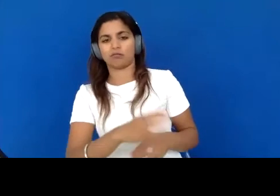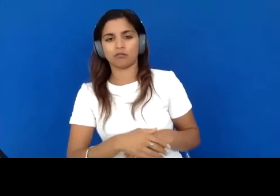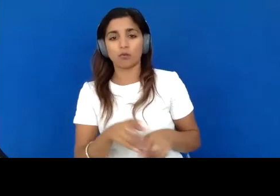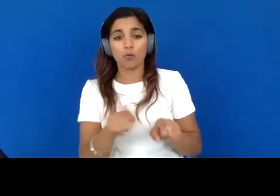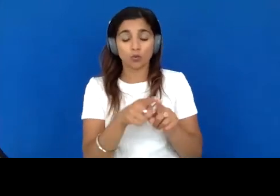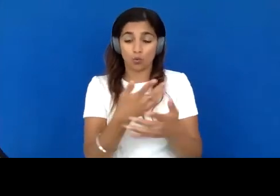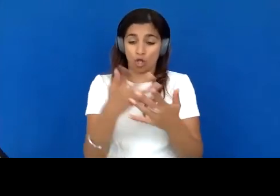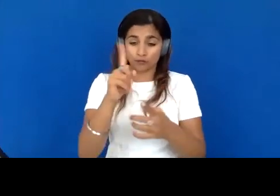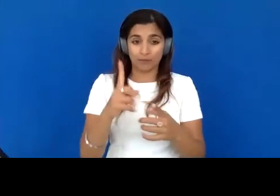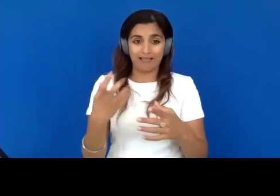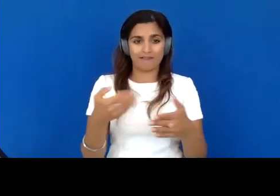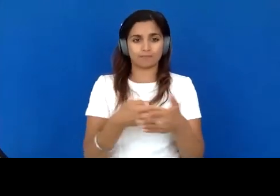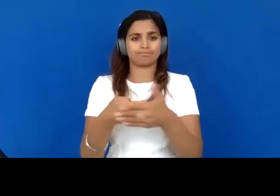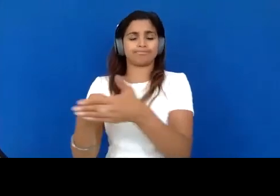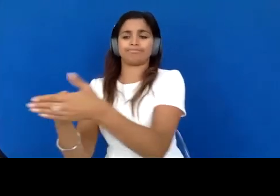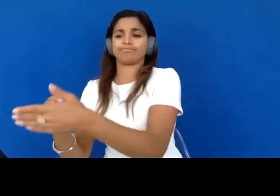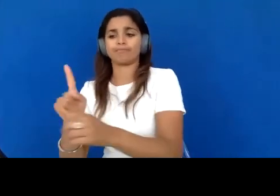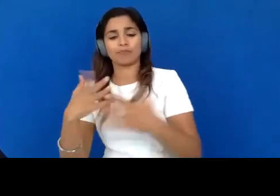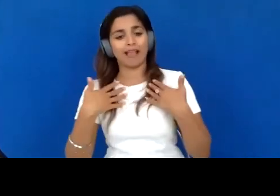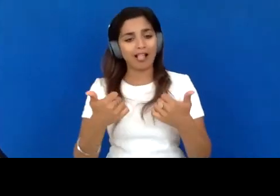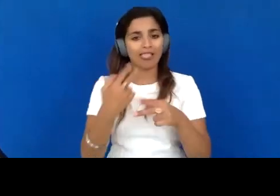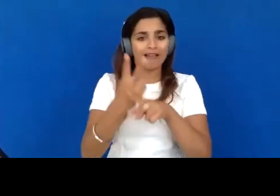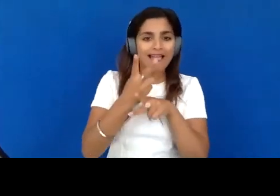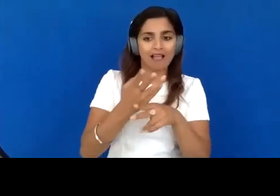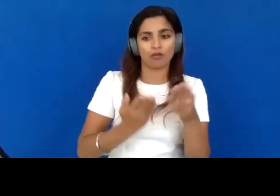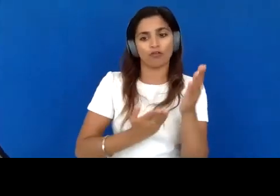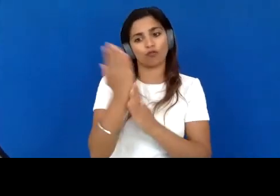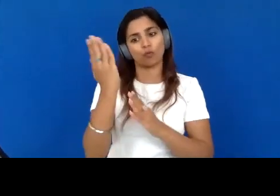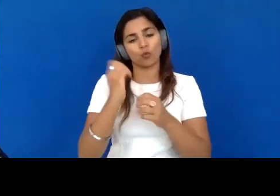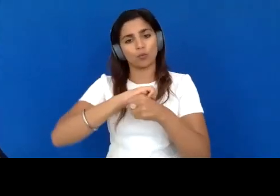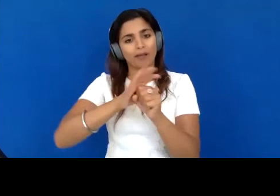I think that the Bupa gas leak in the aftermath of that tragedy offer an